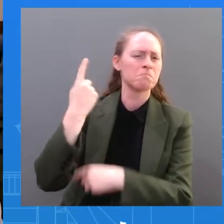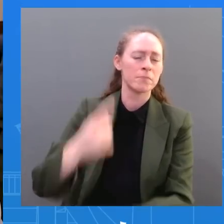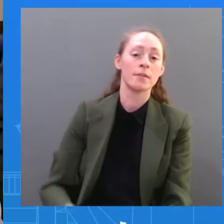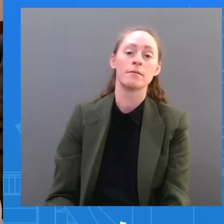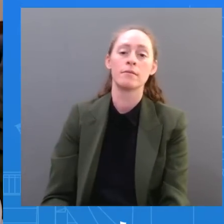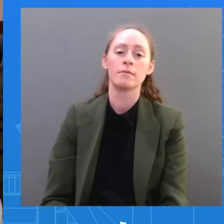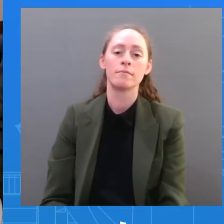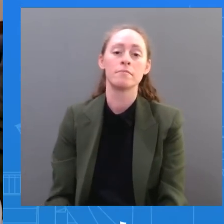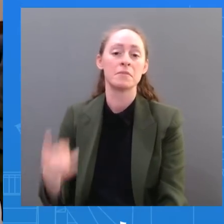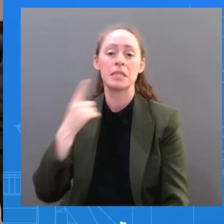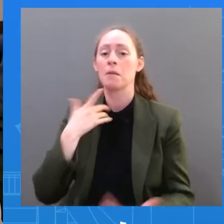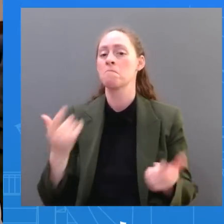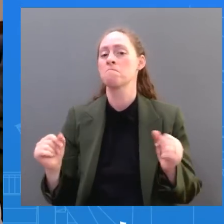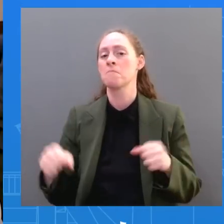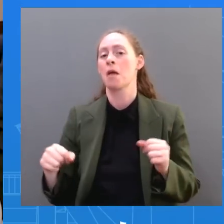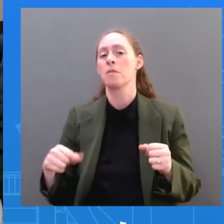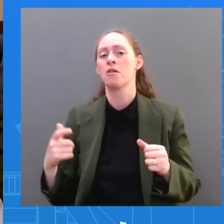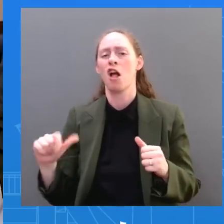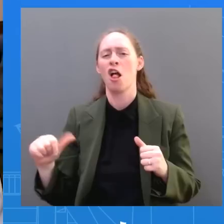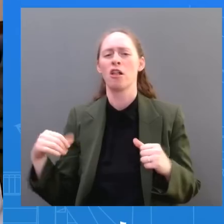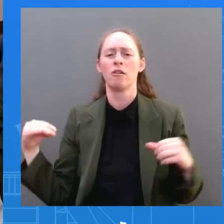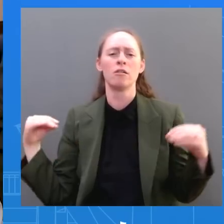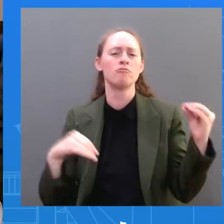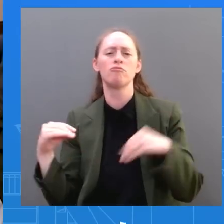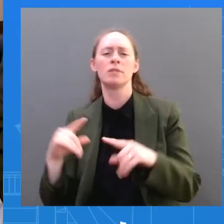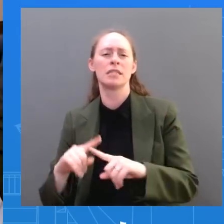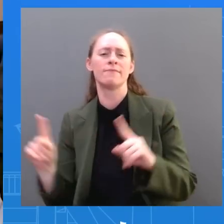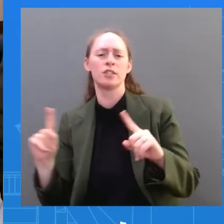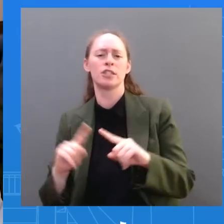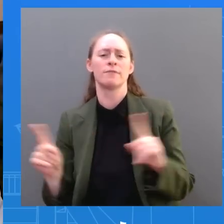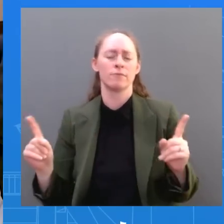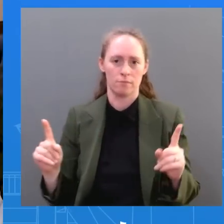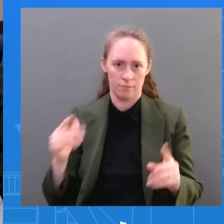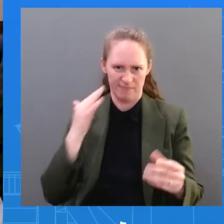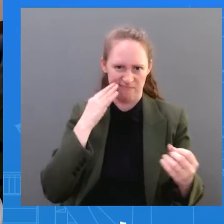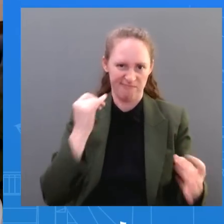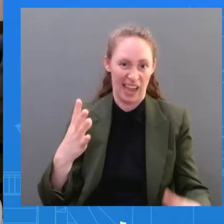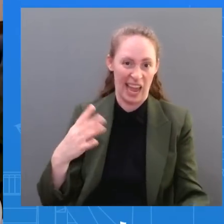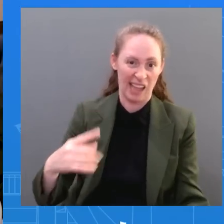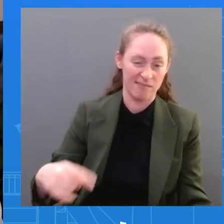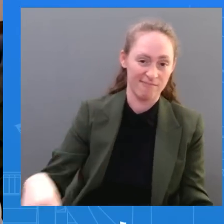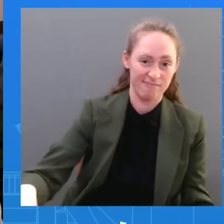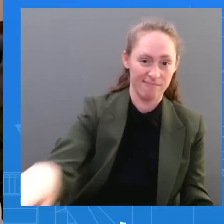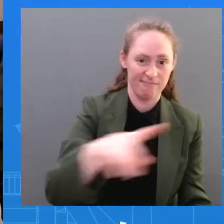among voters we've talked to, among many Democratic lawmakers that you had this unprecedented situation